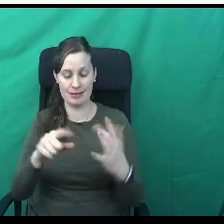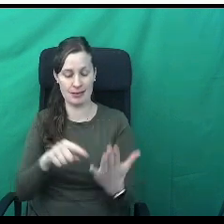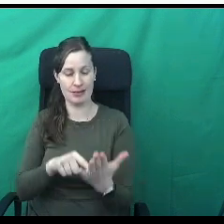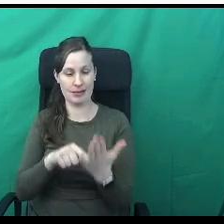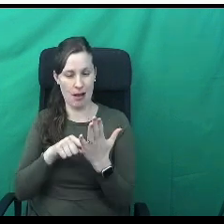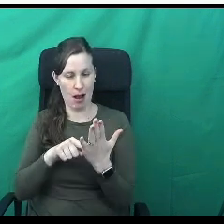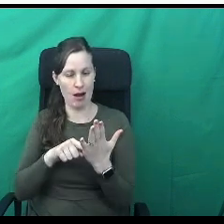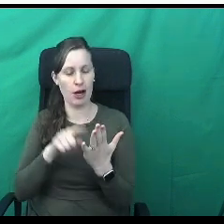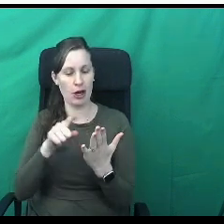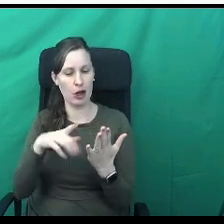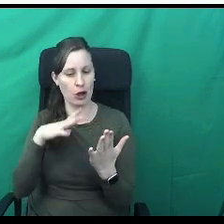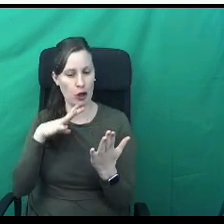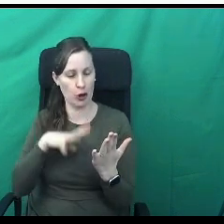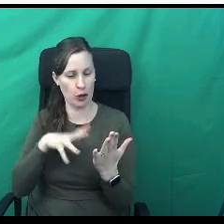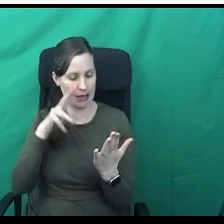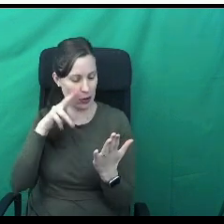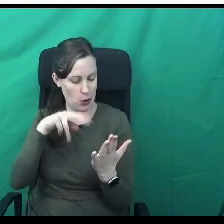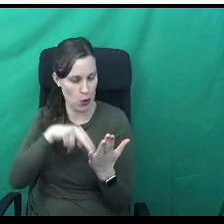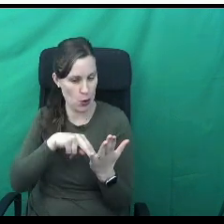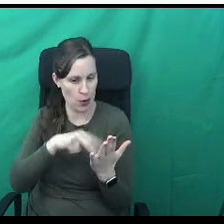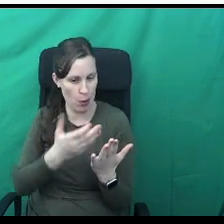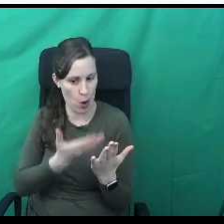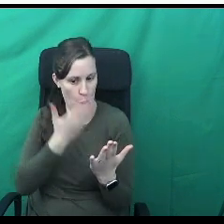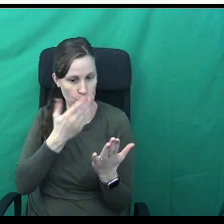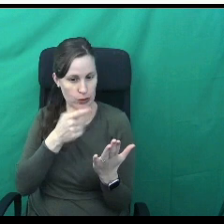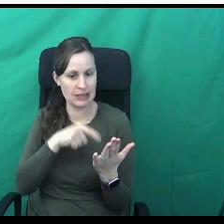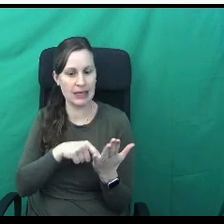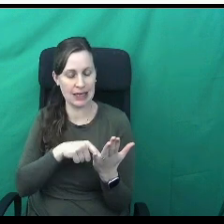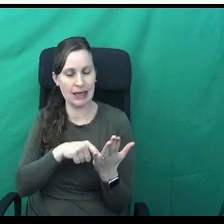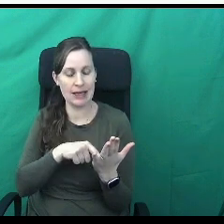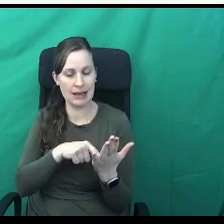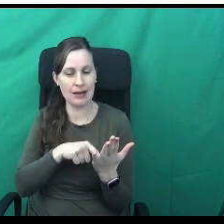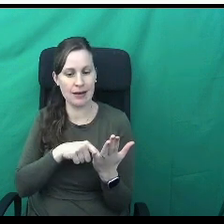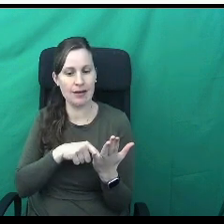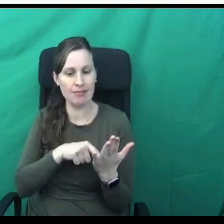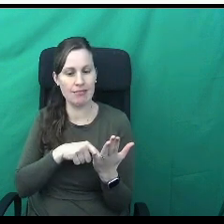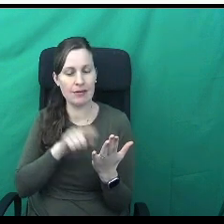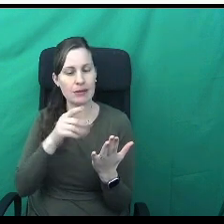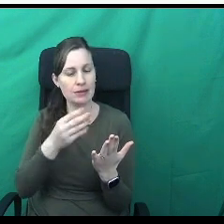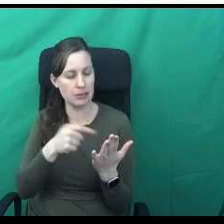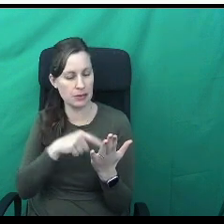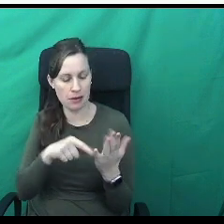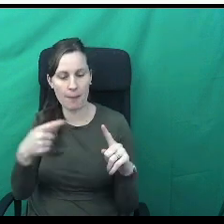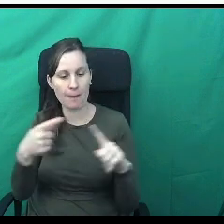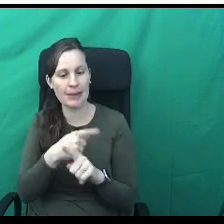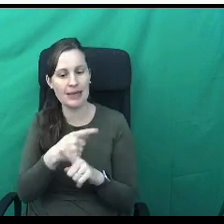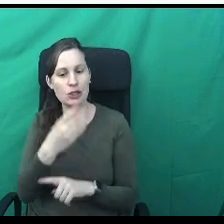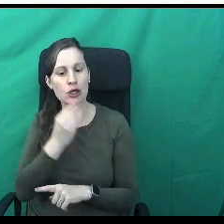carefully at a page if you come across this attribute because it's often misused. As we all see in some examples.